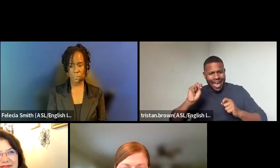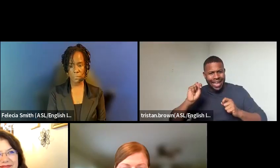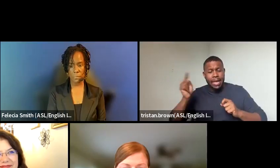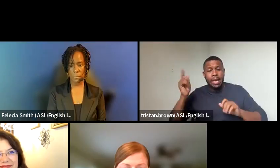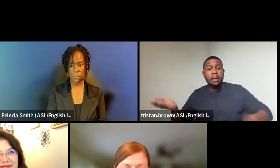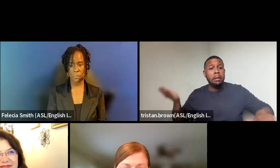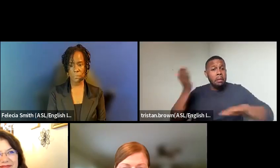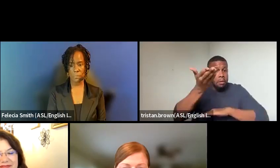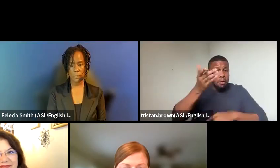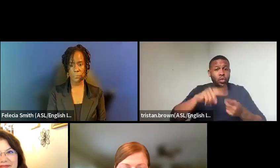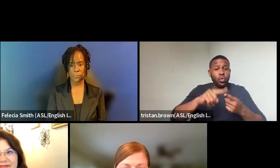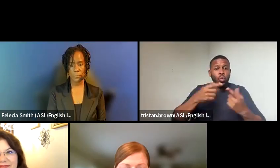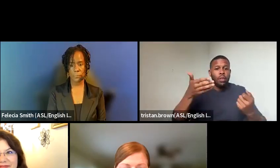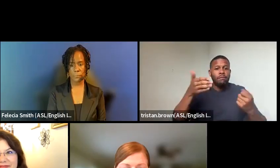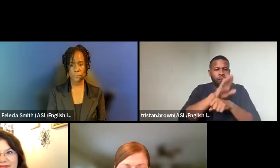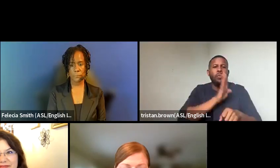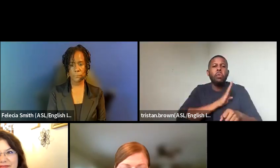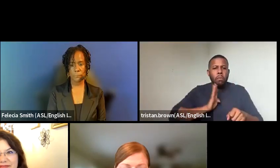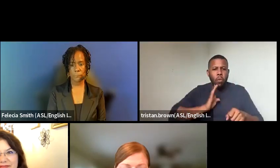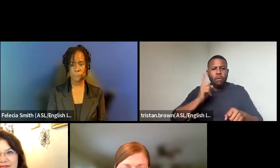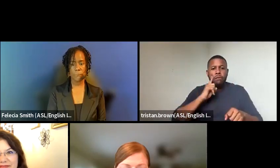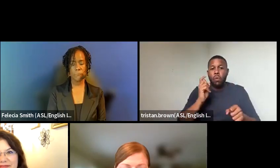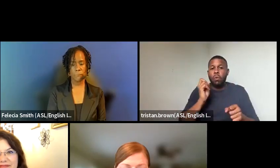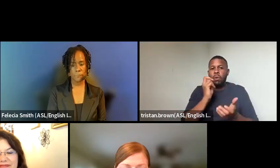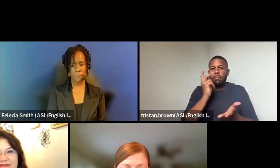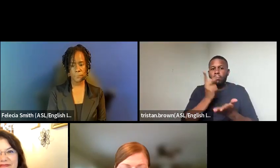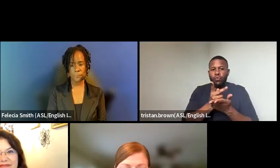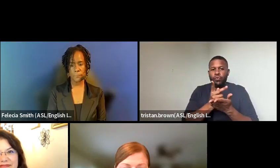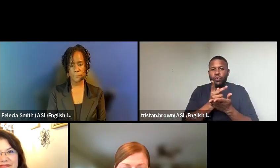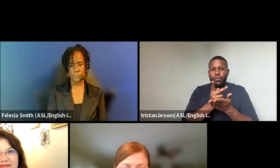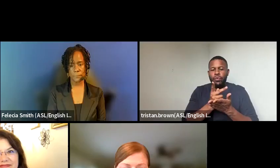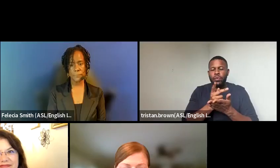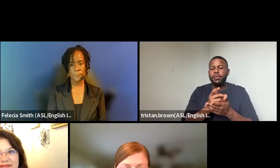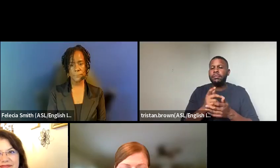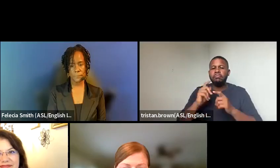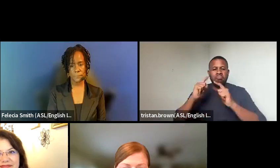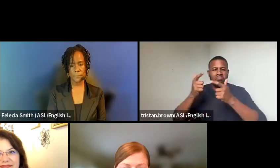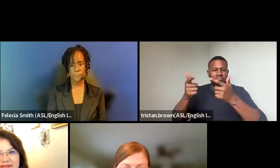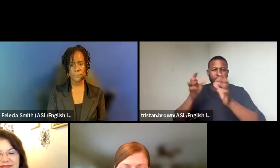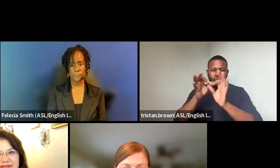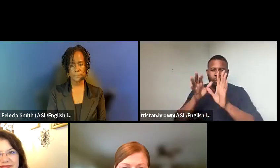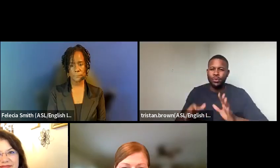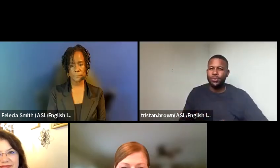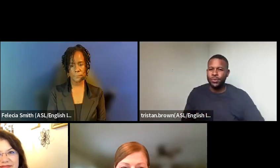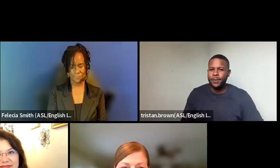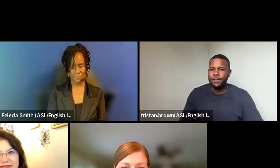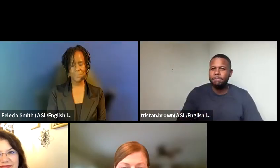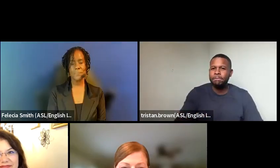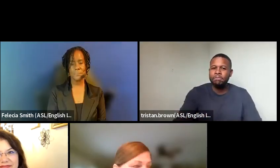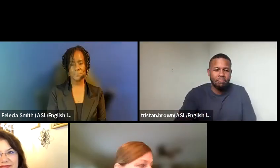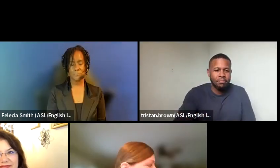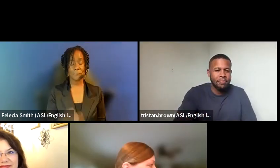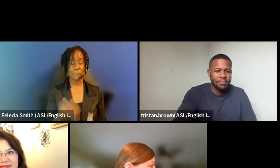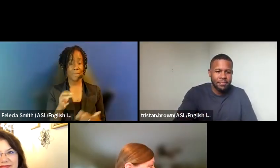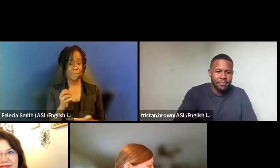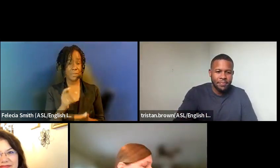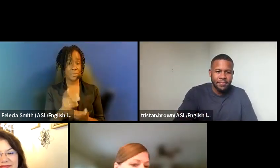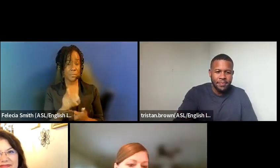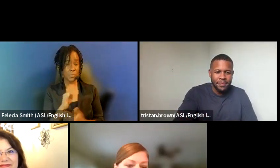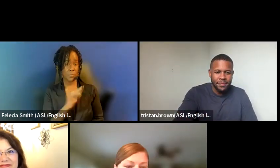but it also goes to our board. We set up an ad hoc committee that takes a deep look at each of the recommendations, makes